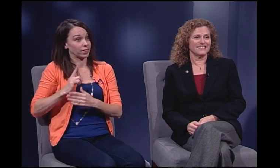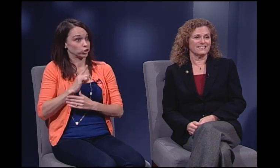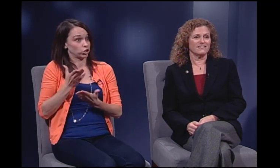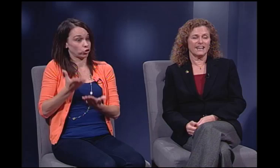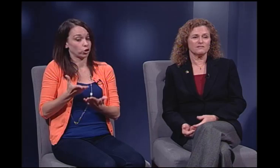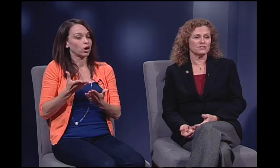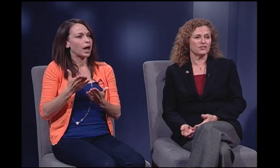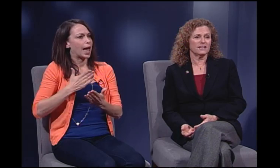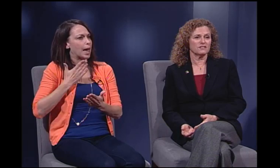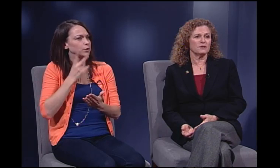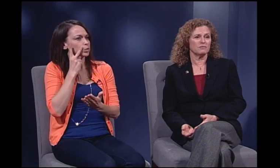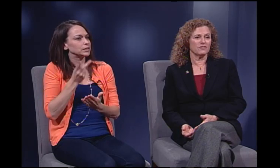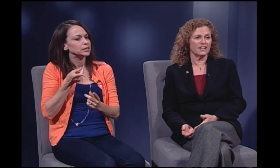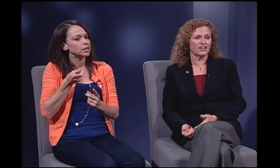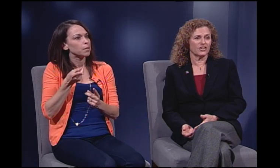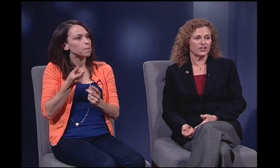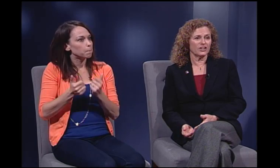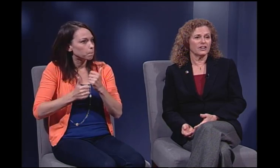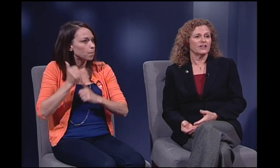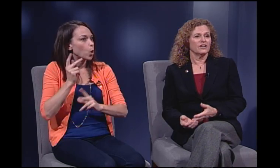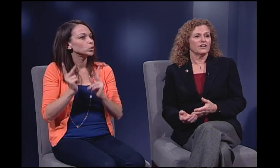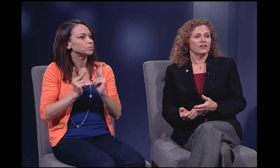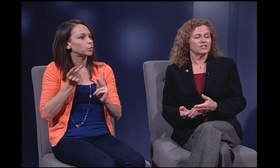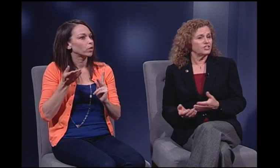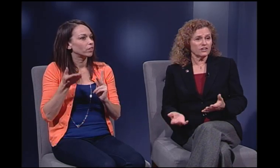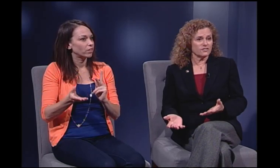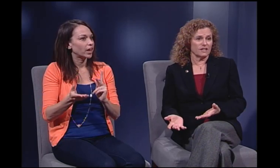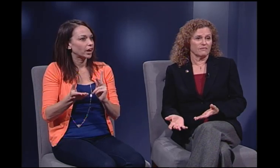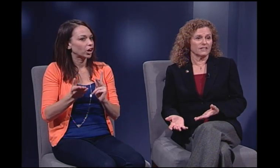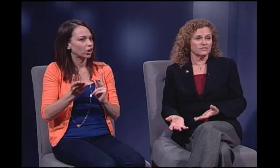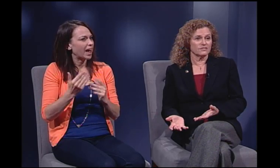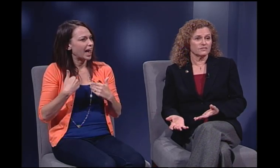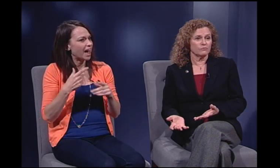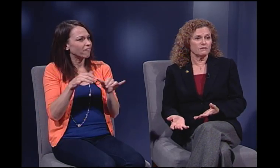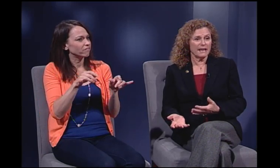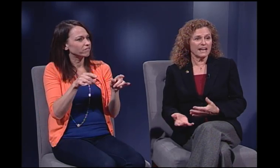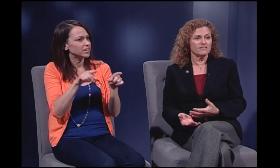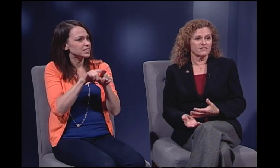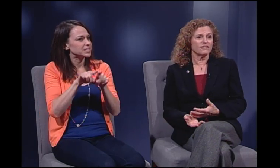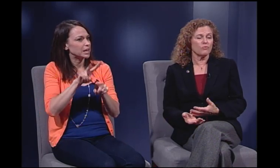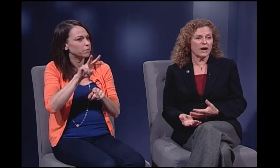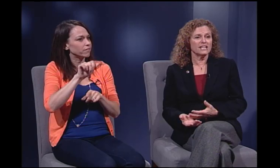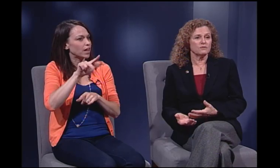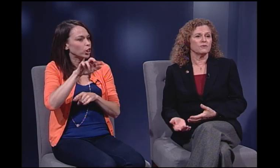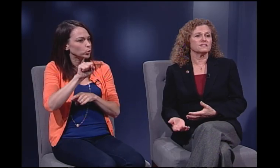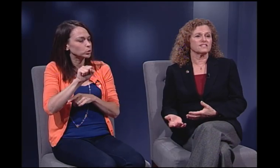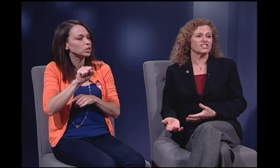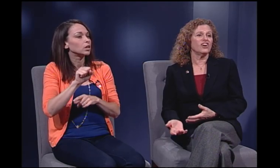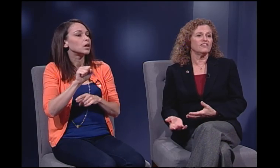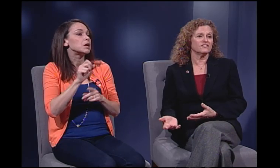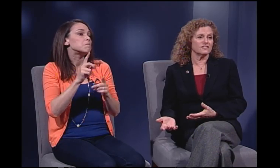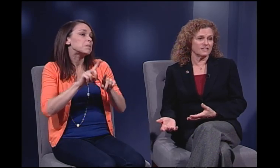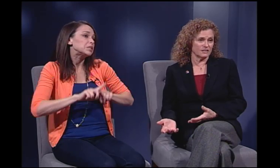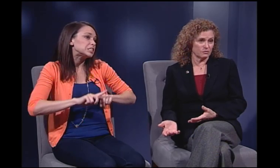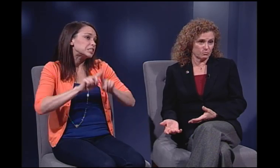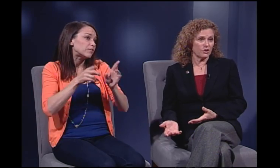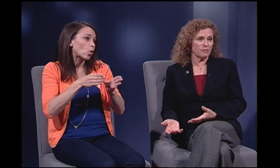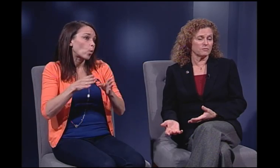that the vast majority of the people there share the same values. We may have different ways we want to solve the problems